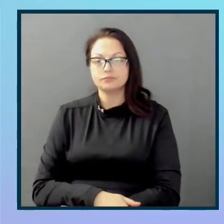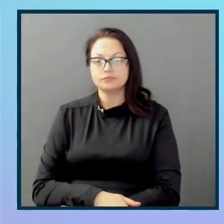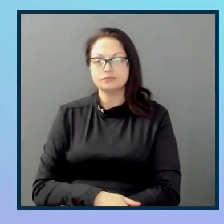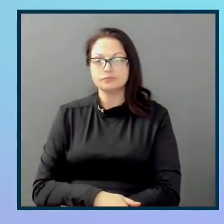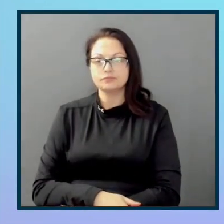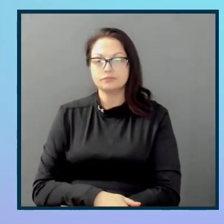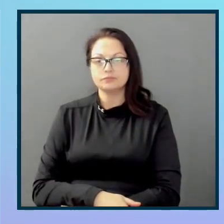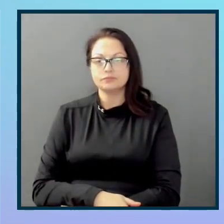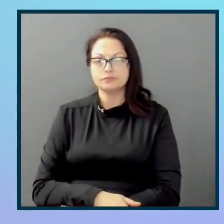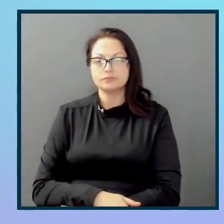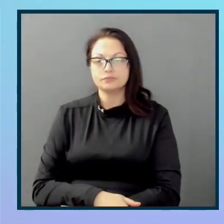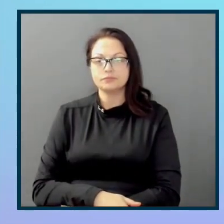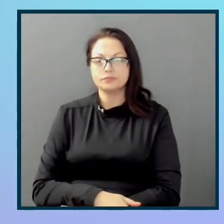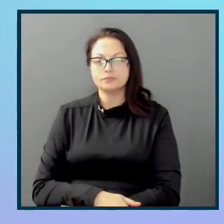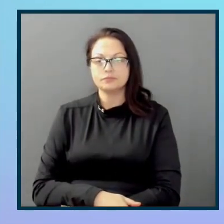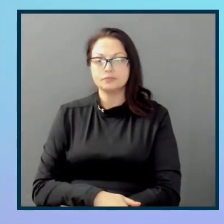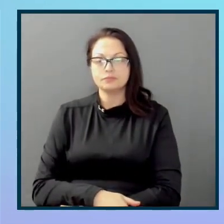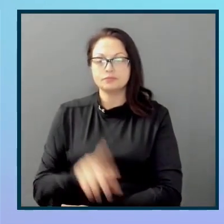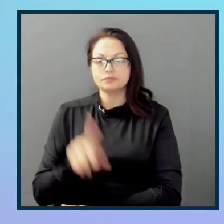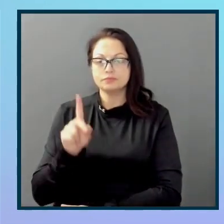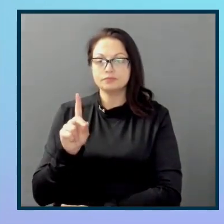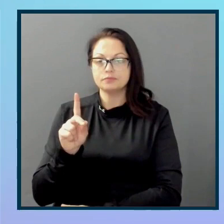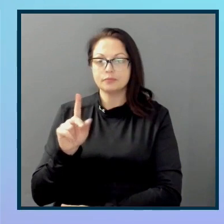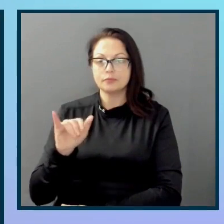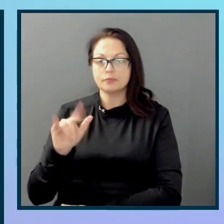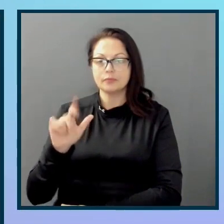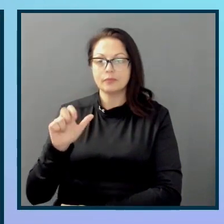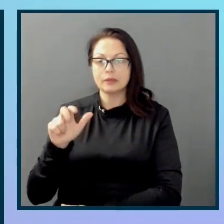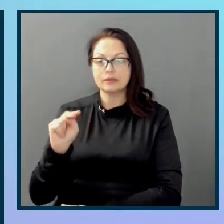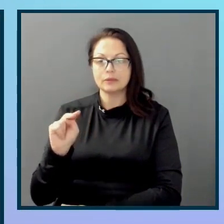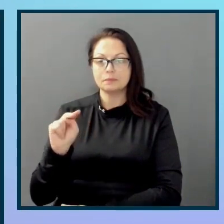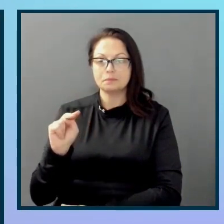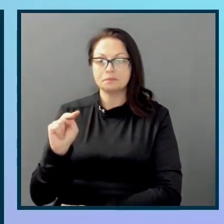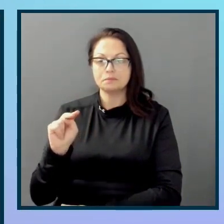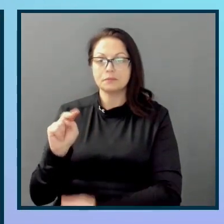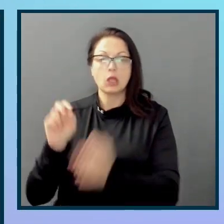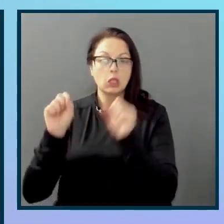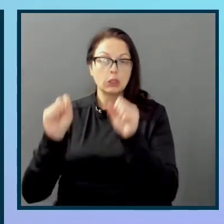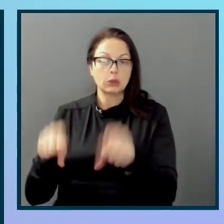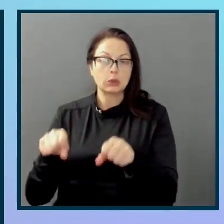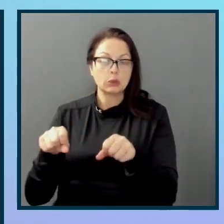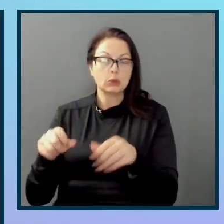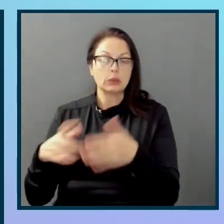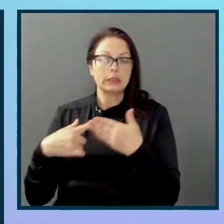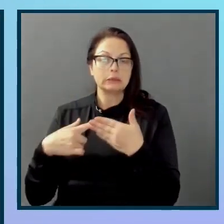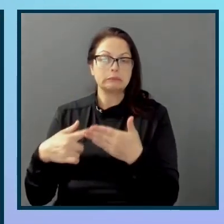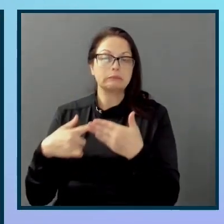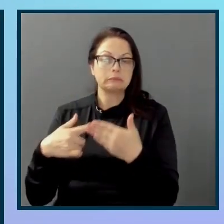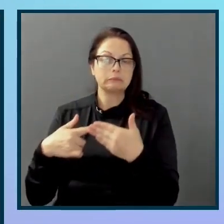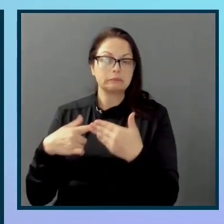(Dylan coughs) Well, I think you can talk about this from a perspective of what teams can do